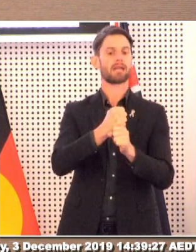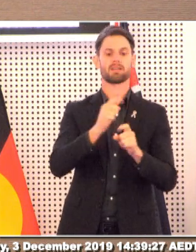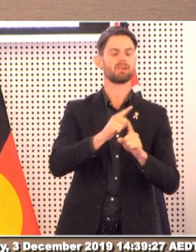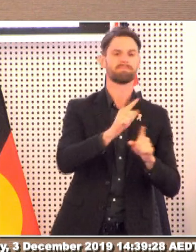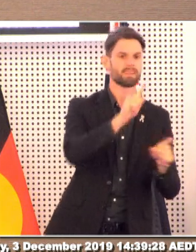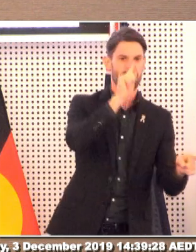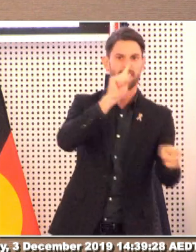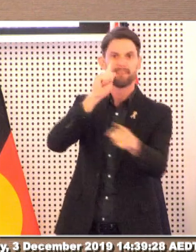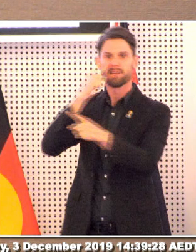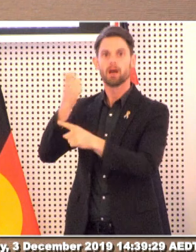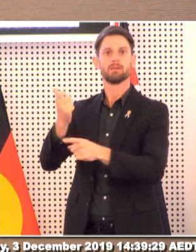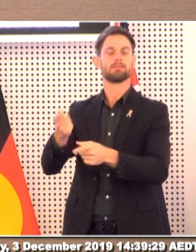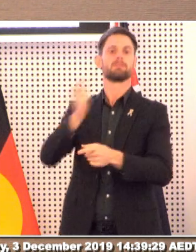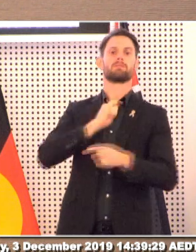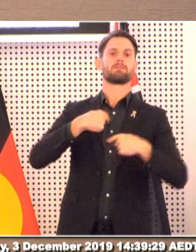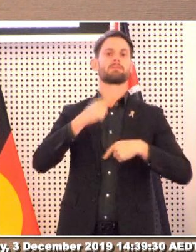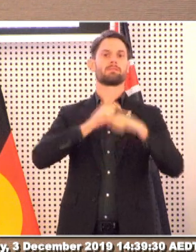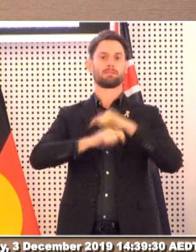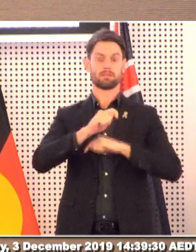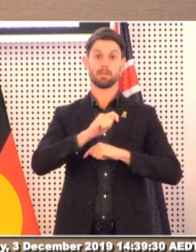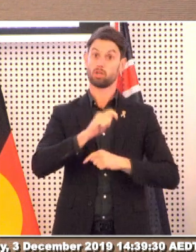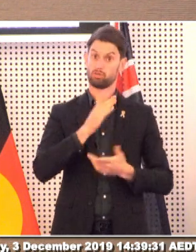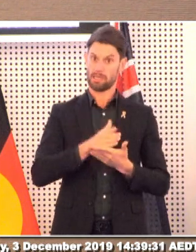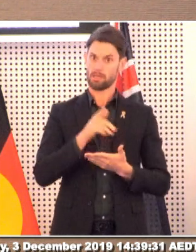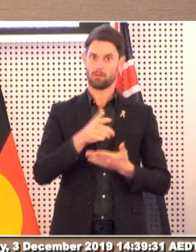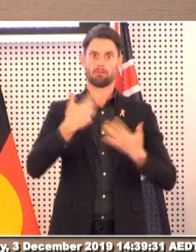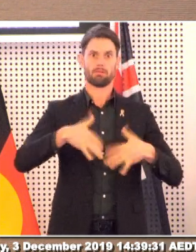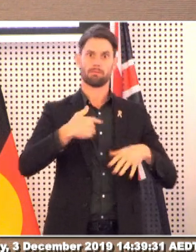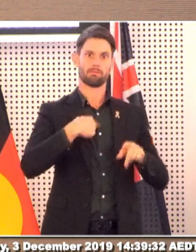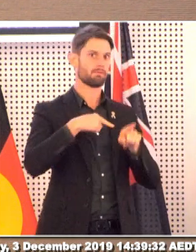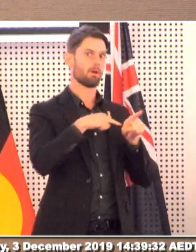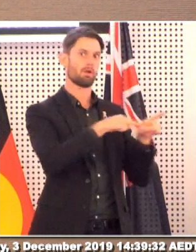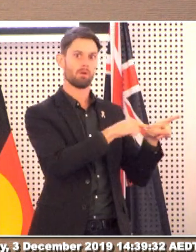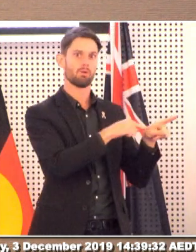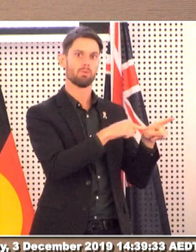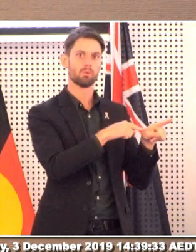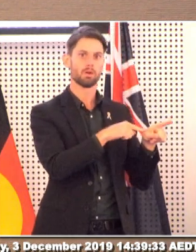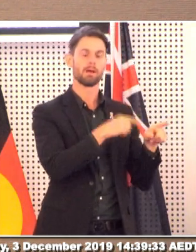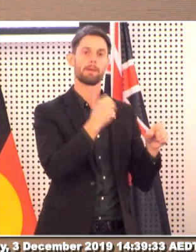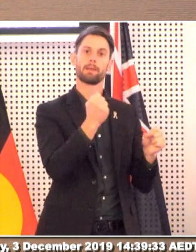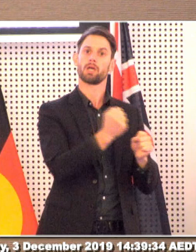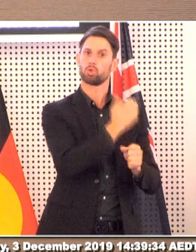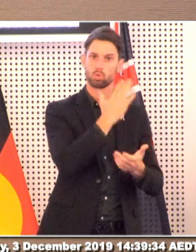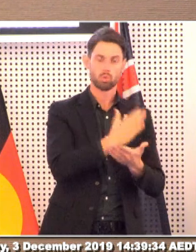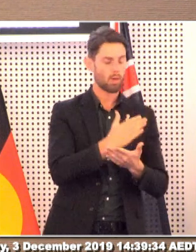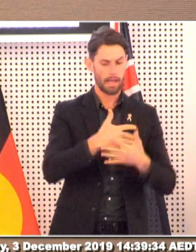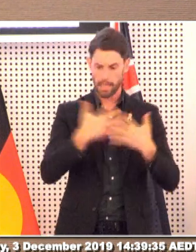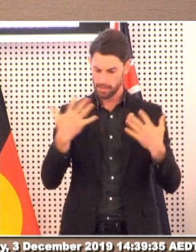So what the Charter does is – ensures that in making decisions that limit a person’s